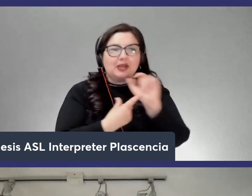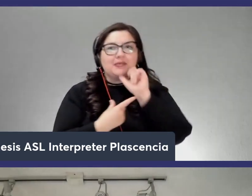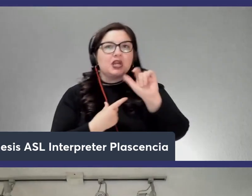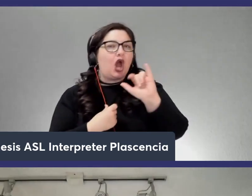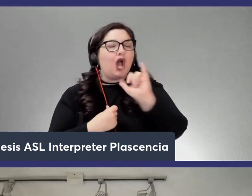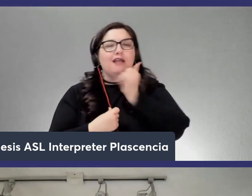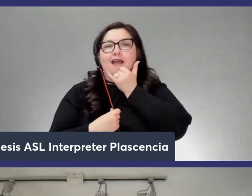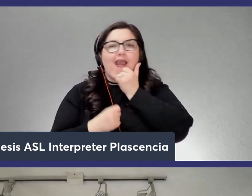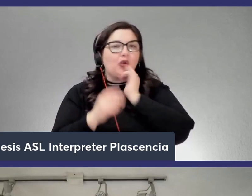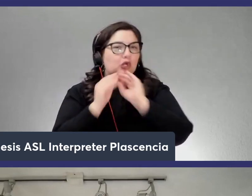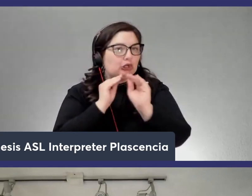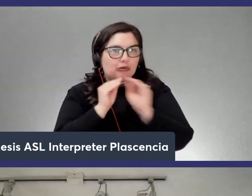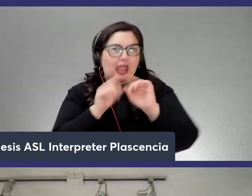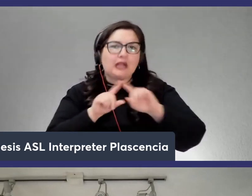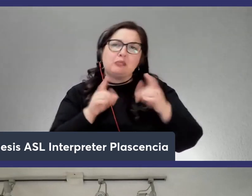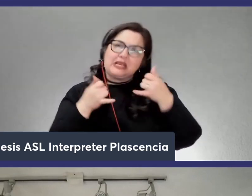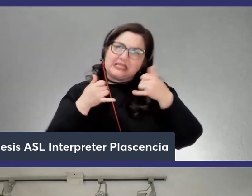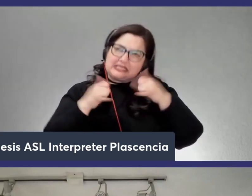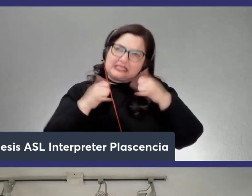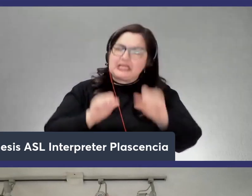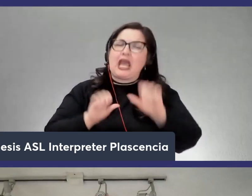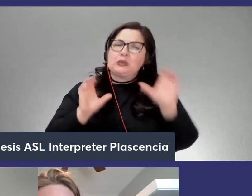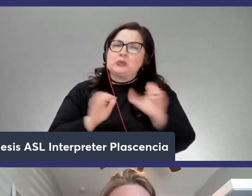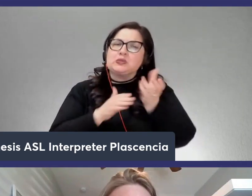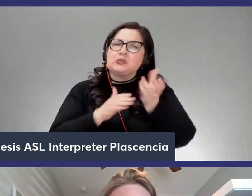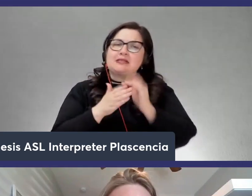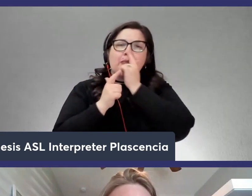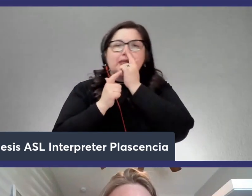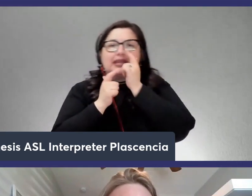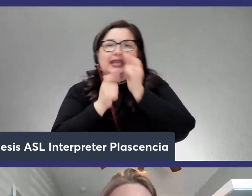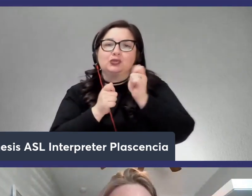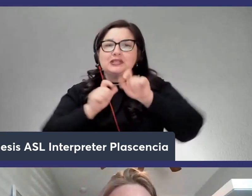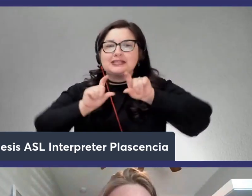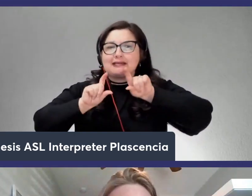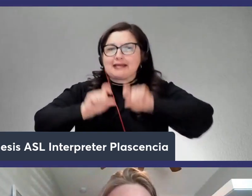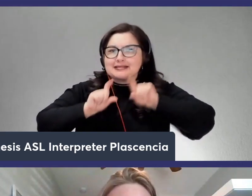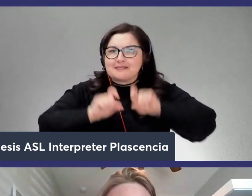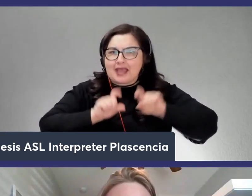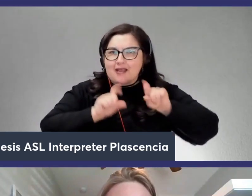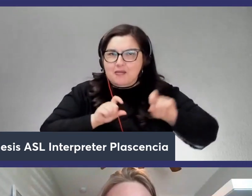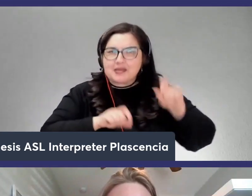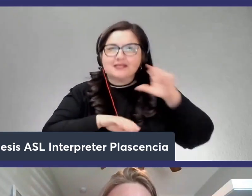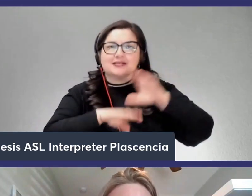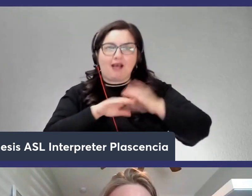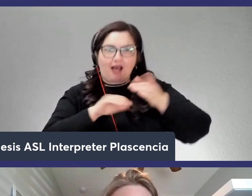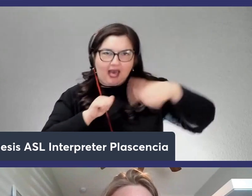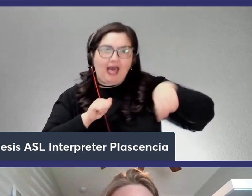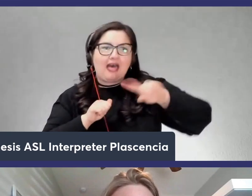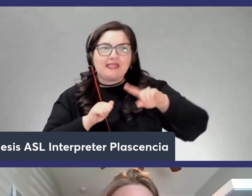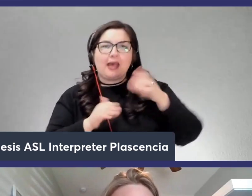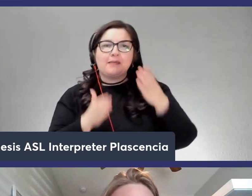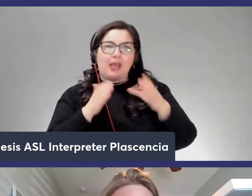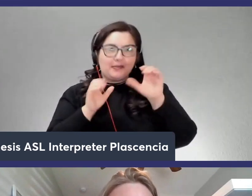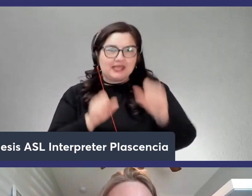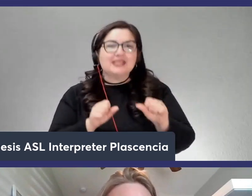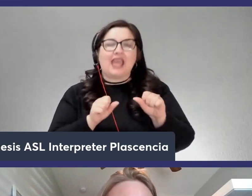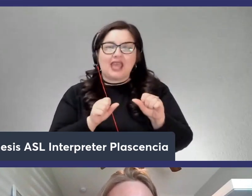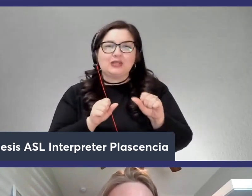but you can still do some interesting sort of experiments on them. And it's quite possible that you could actually do something useful in it. We just don't know, yet,